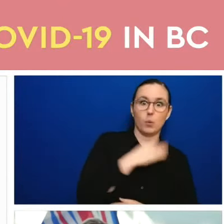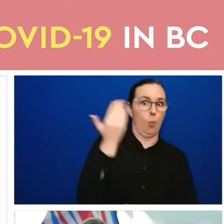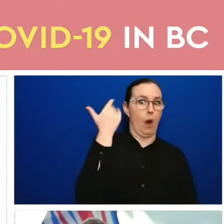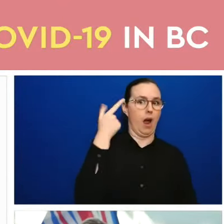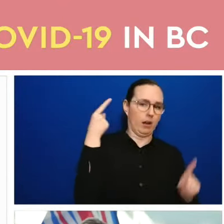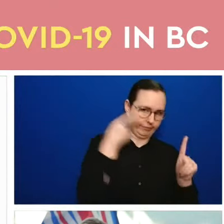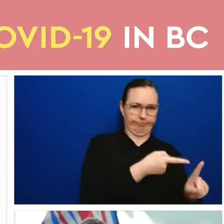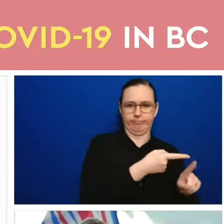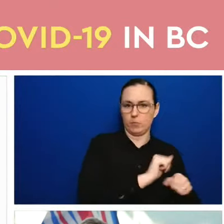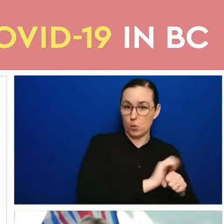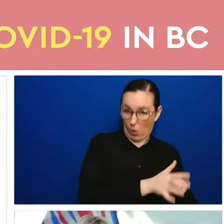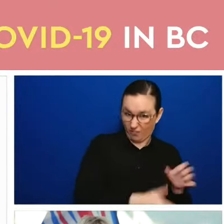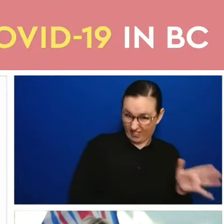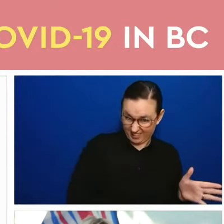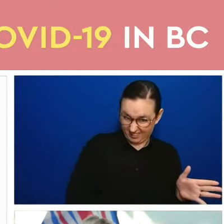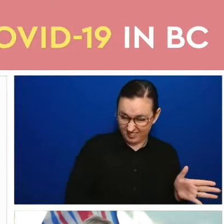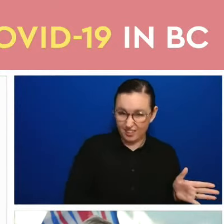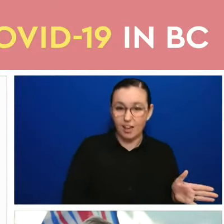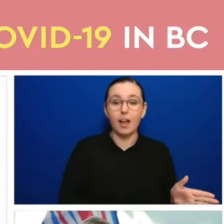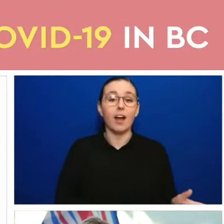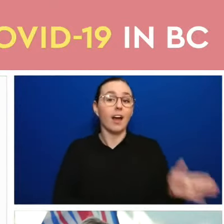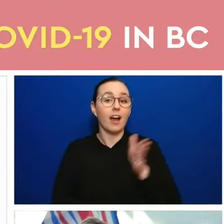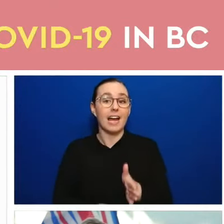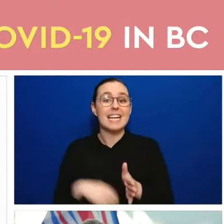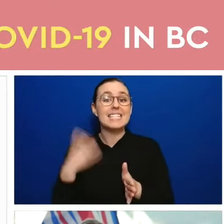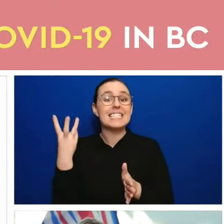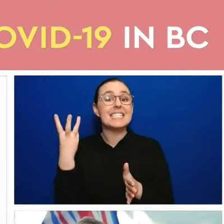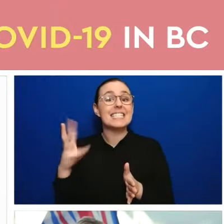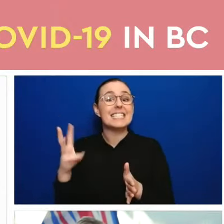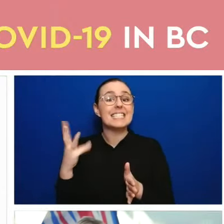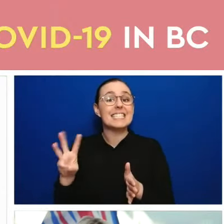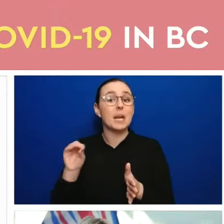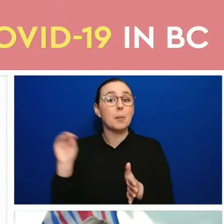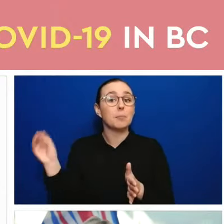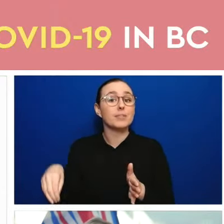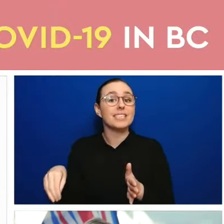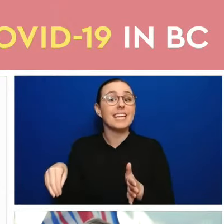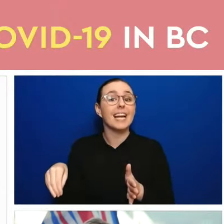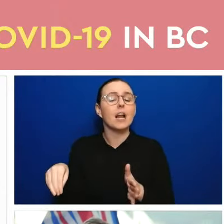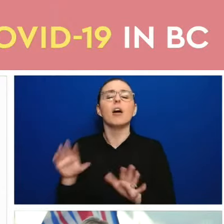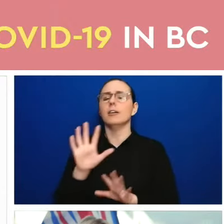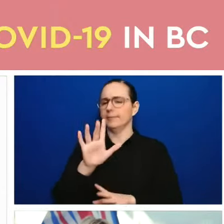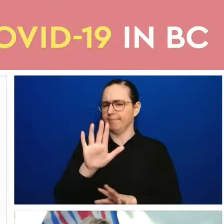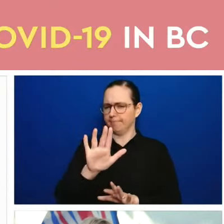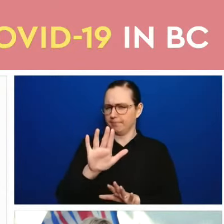40% of this chart review where people who were admitted